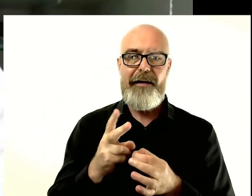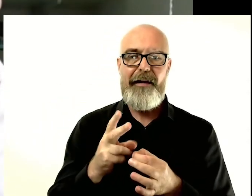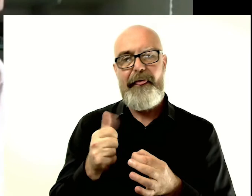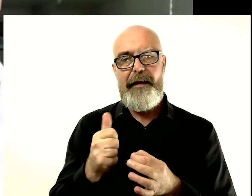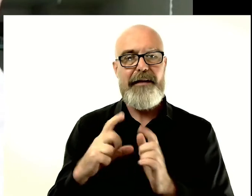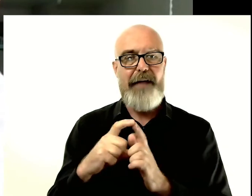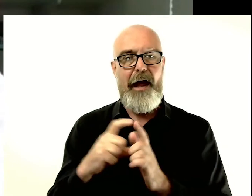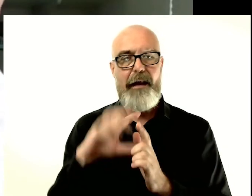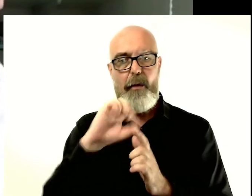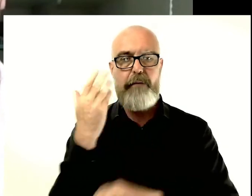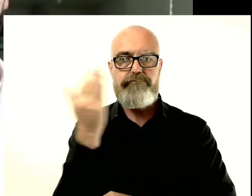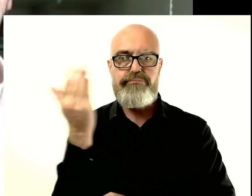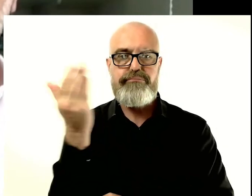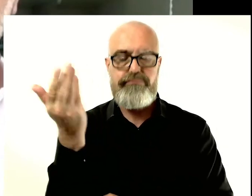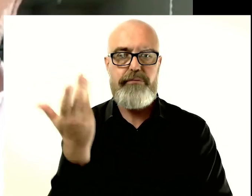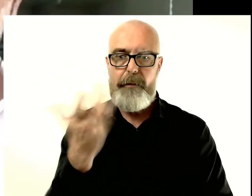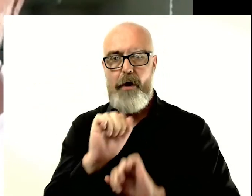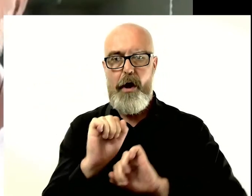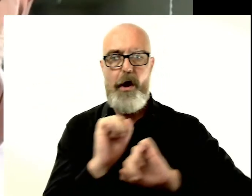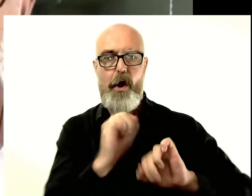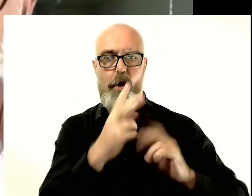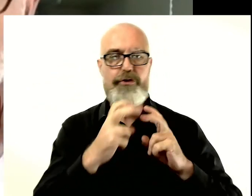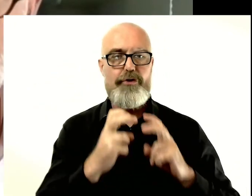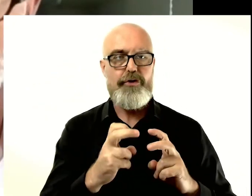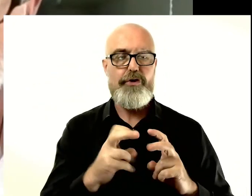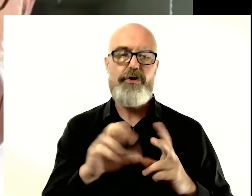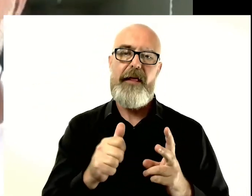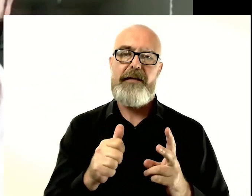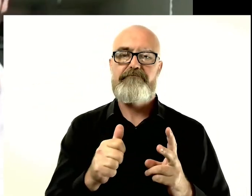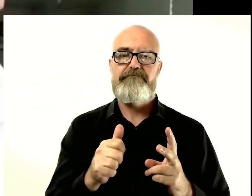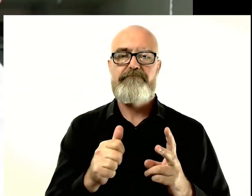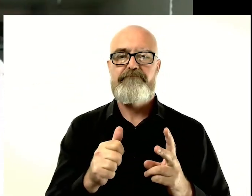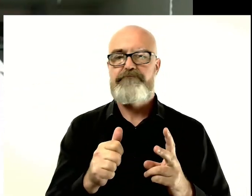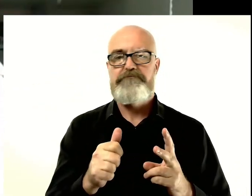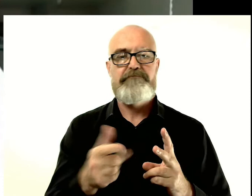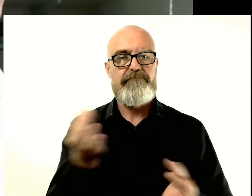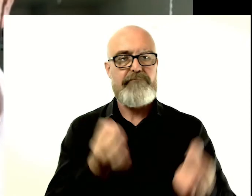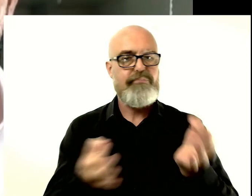join forces again and then Dalia will be talking about